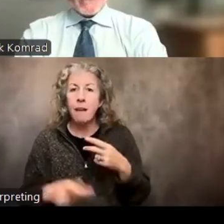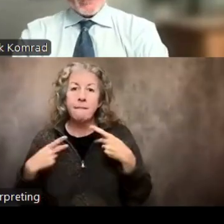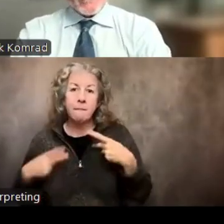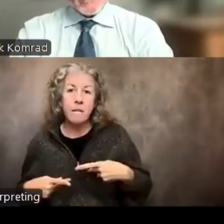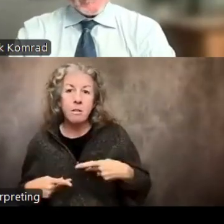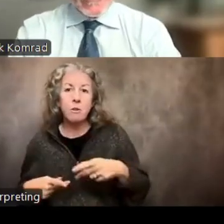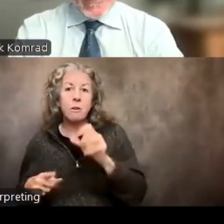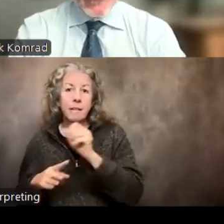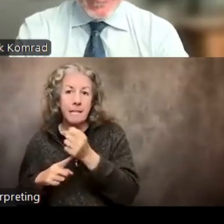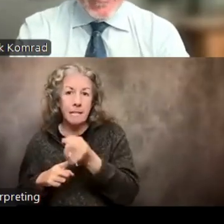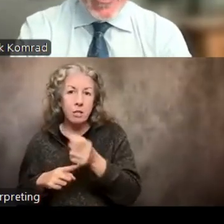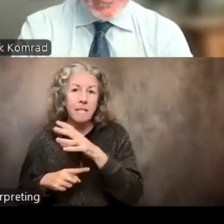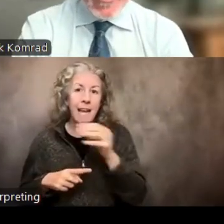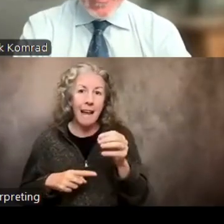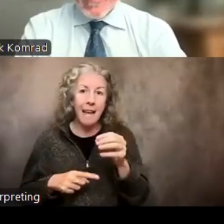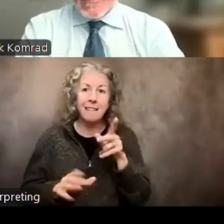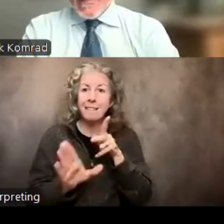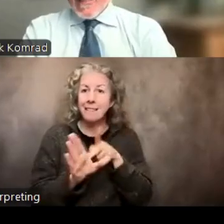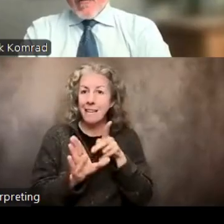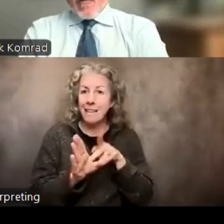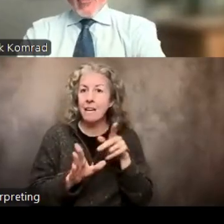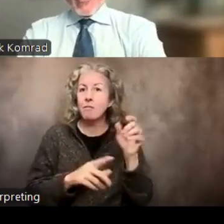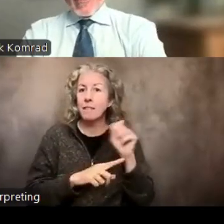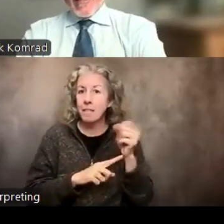had one of these psychiatric conditions, and unfortunately,